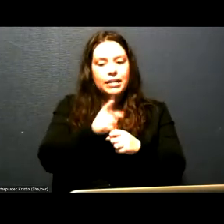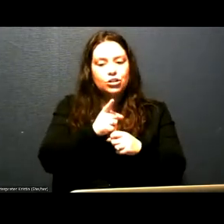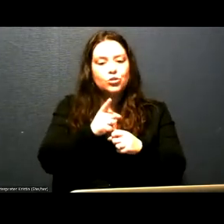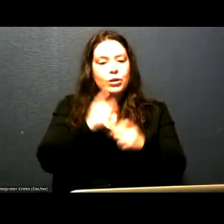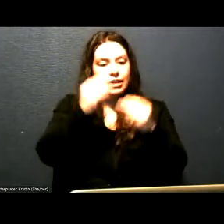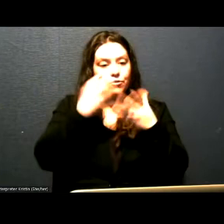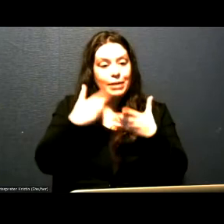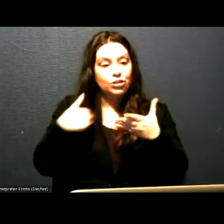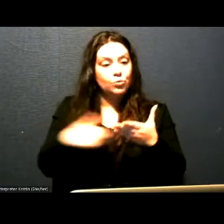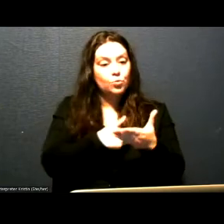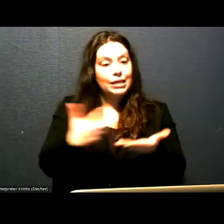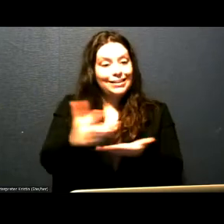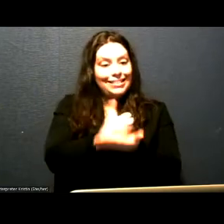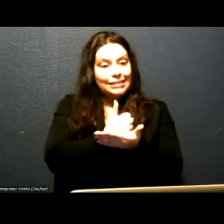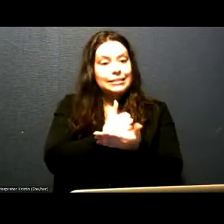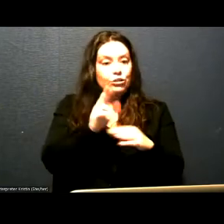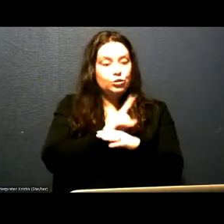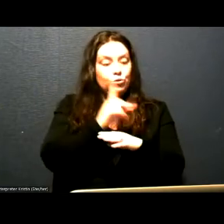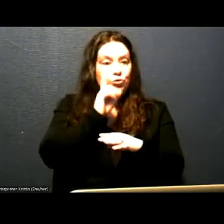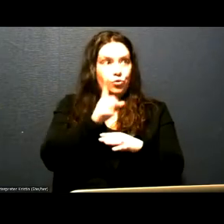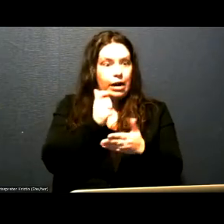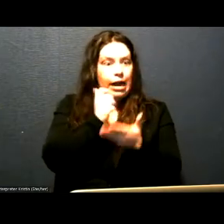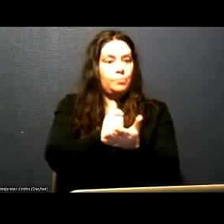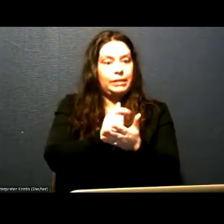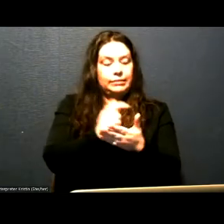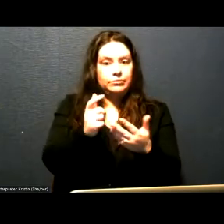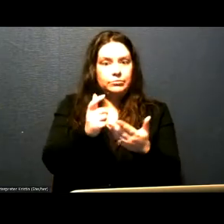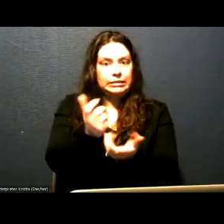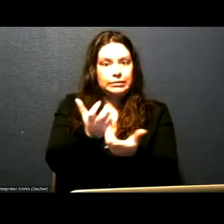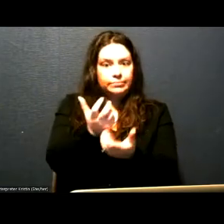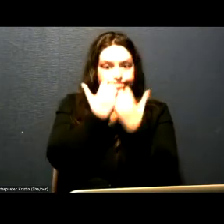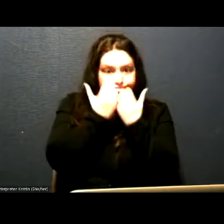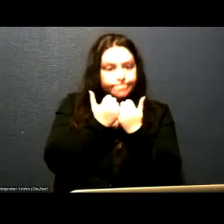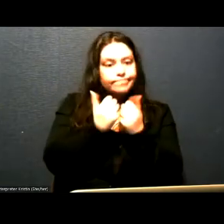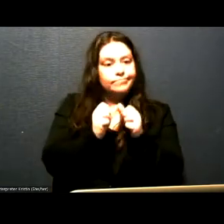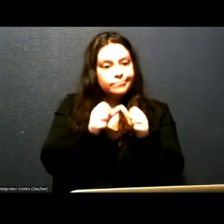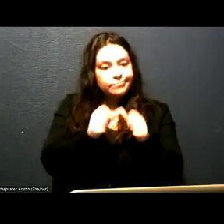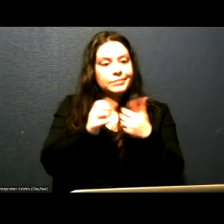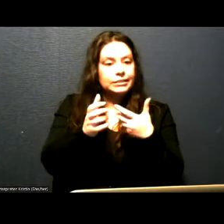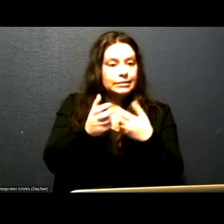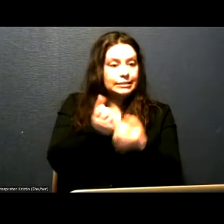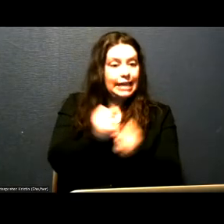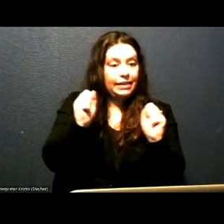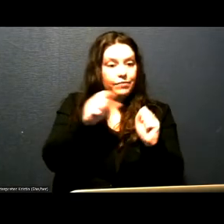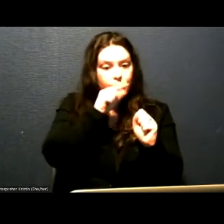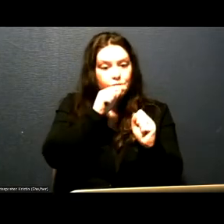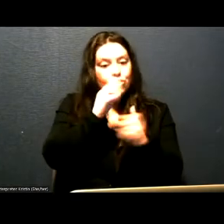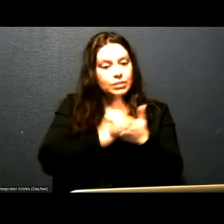to help save them and so some of my work has been presented. I got to present at the United Nations.